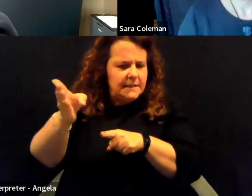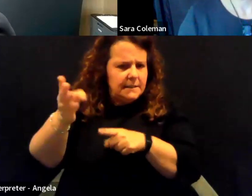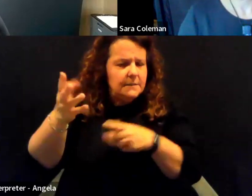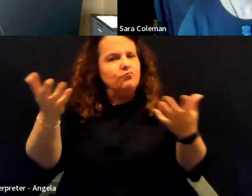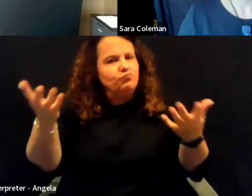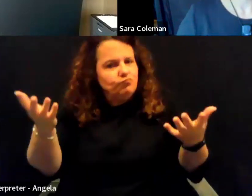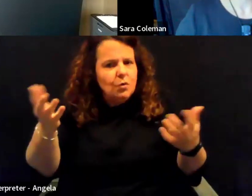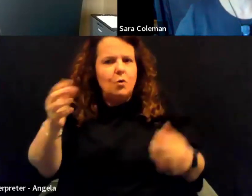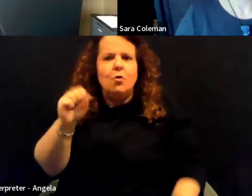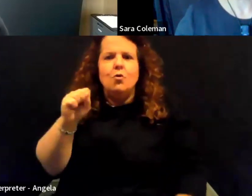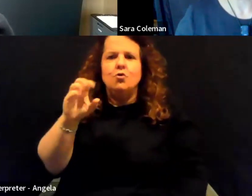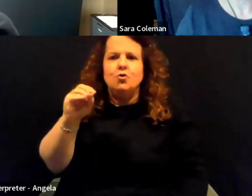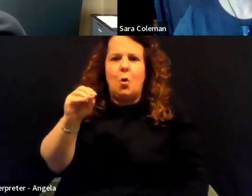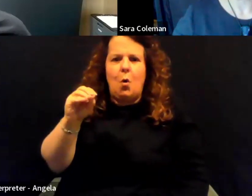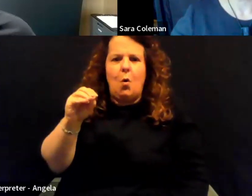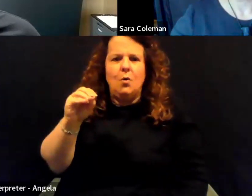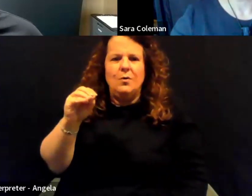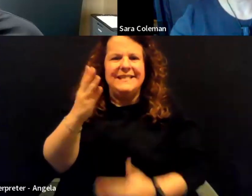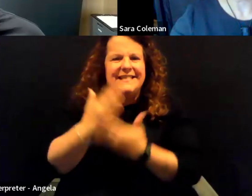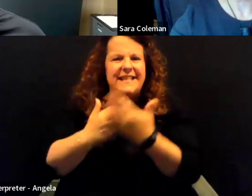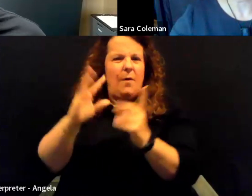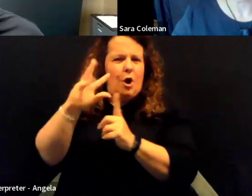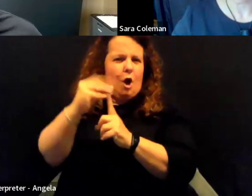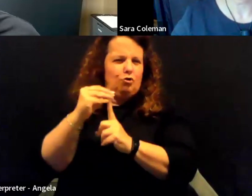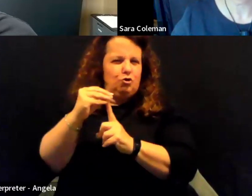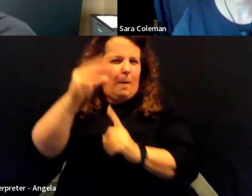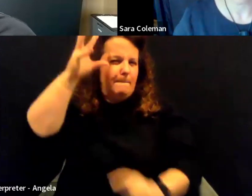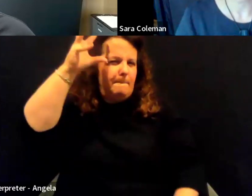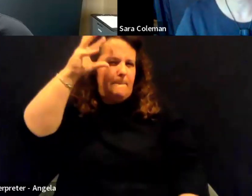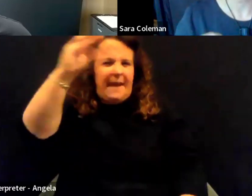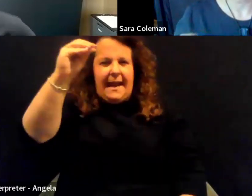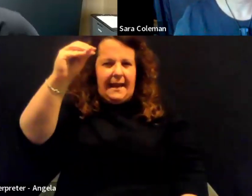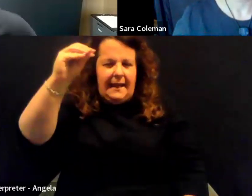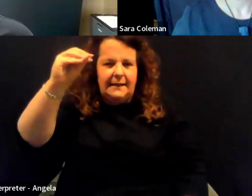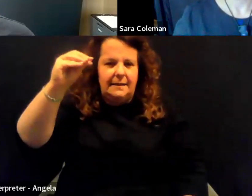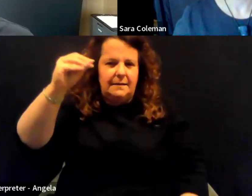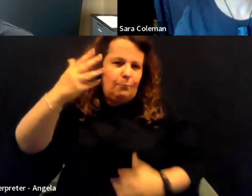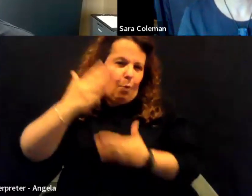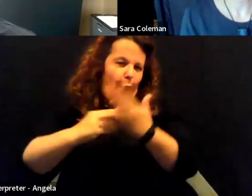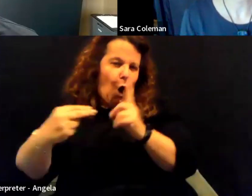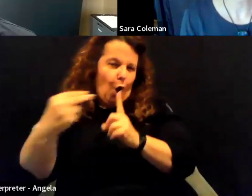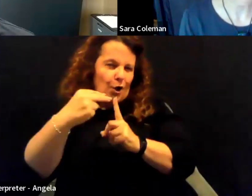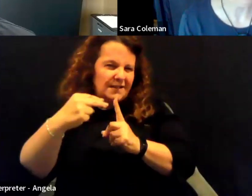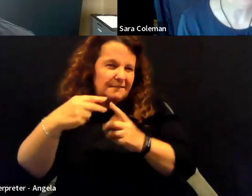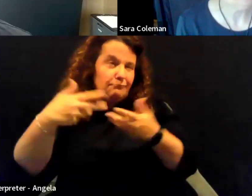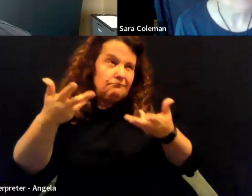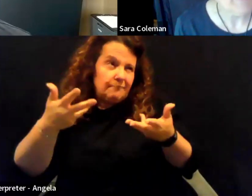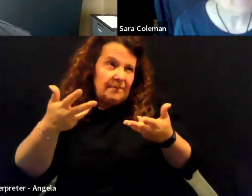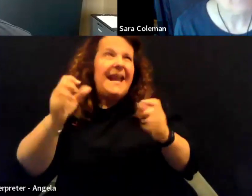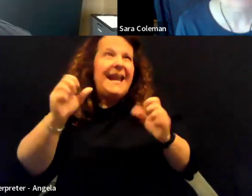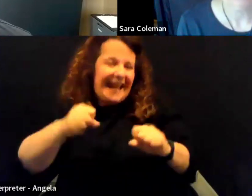And so there are just some of that cultural man pieces of those things that can impact